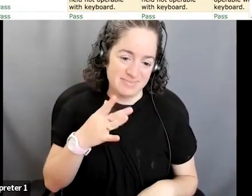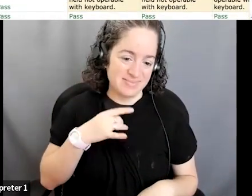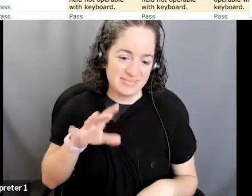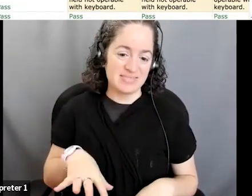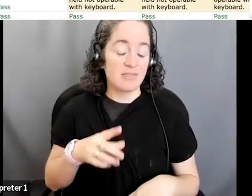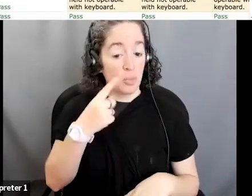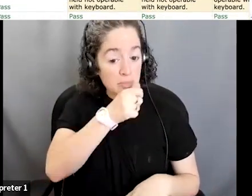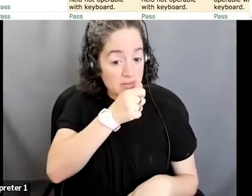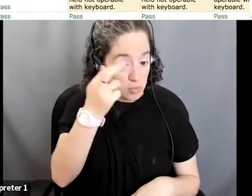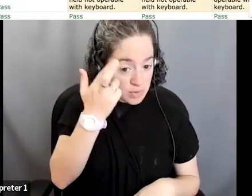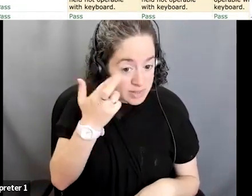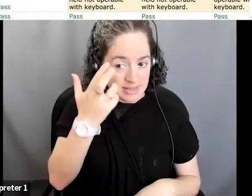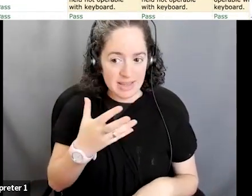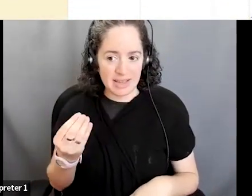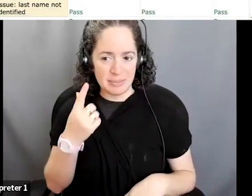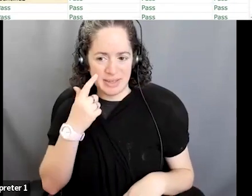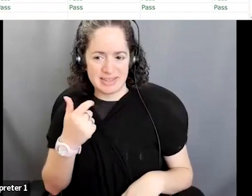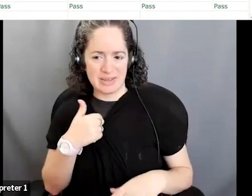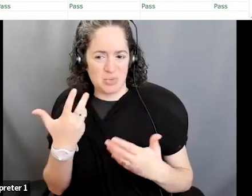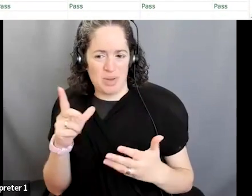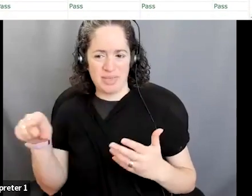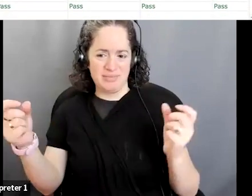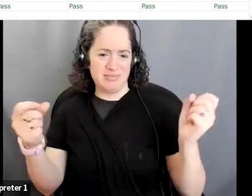and because I don't want random birthday cakes.